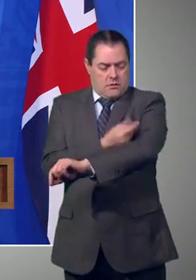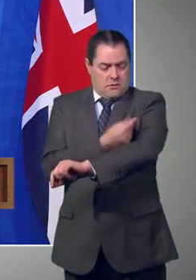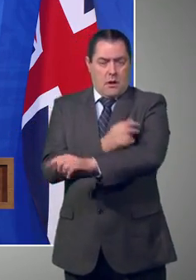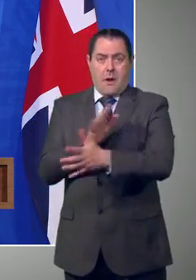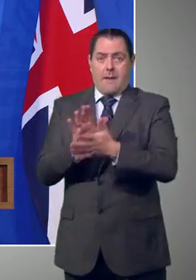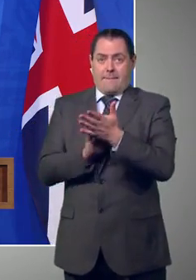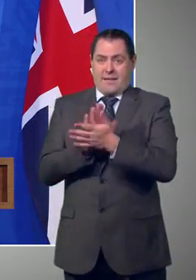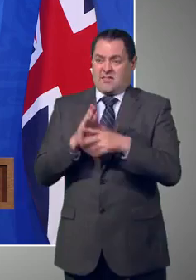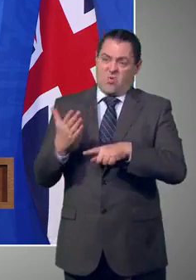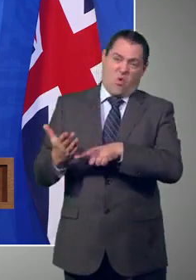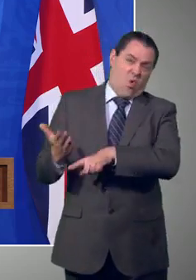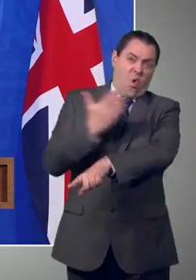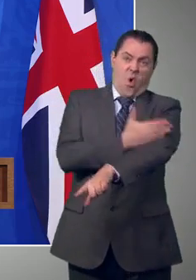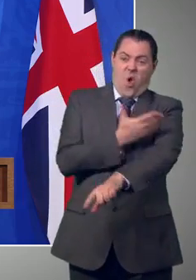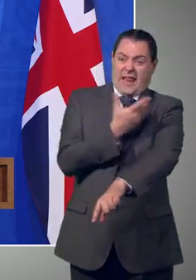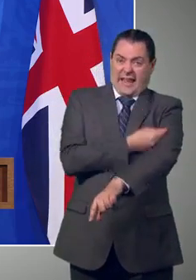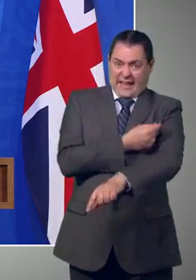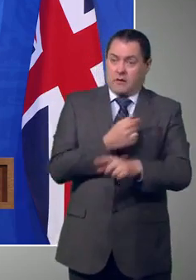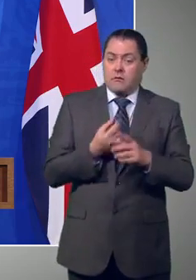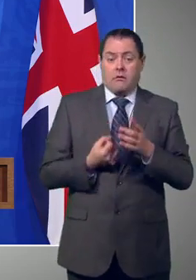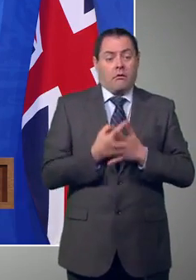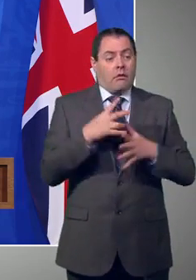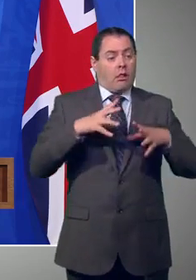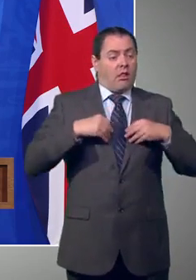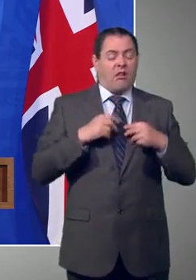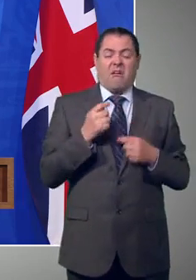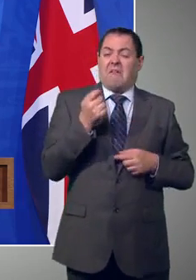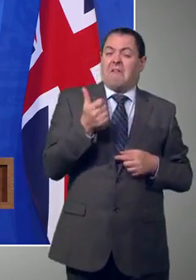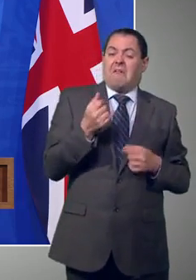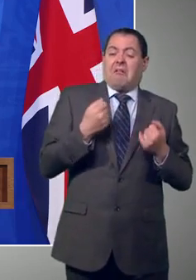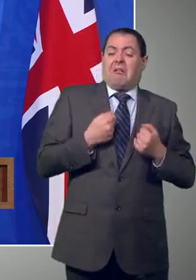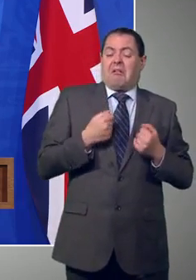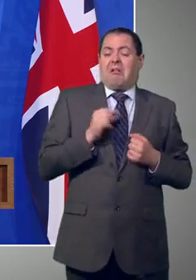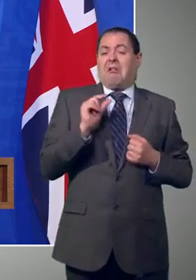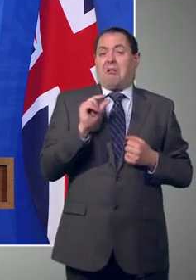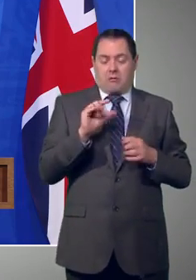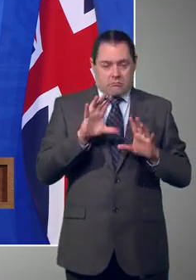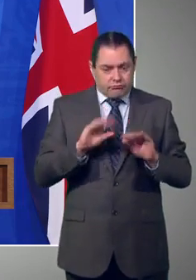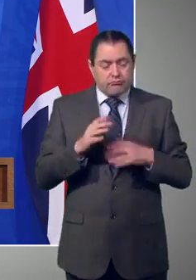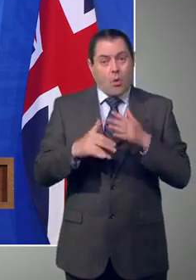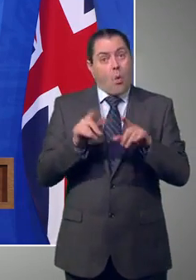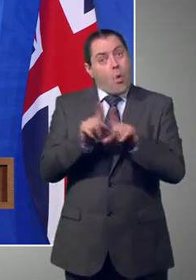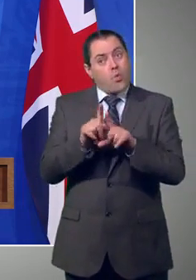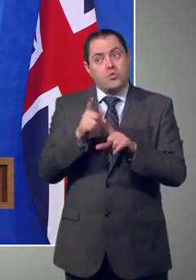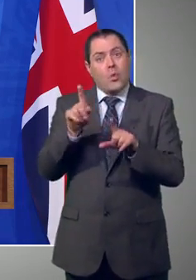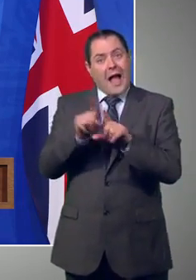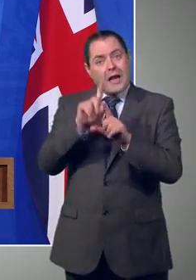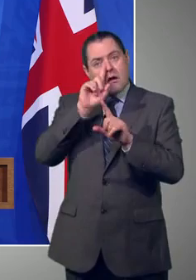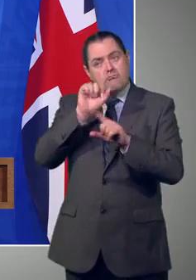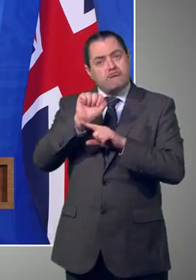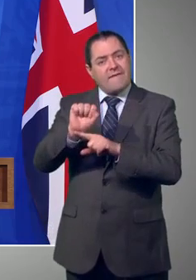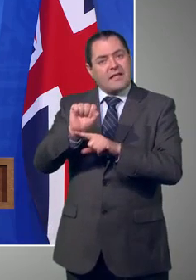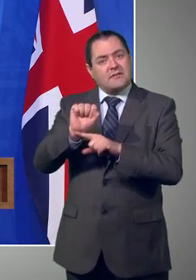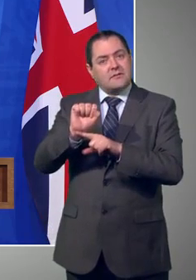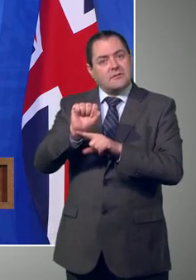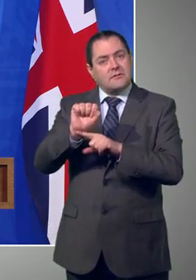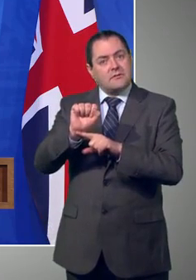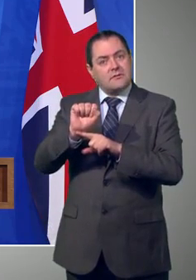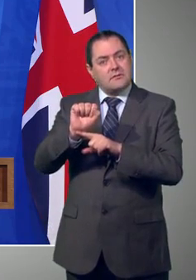mild disease from turning into something much more serious and they can use as a prophylactic